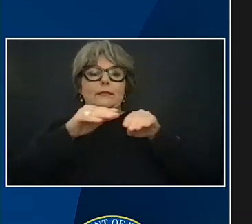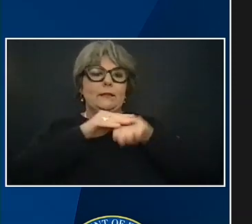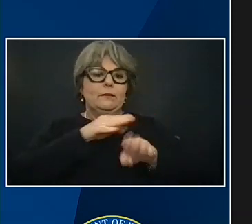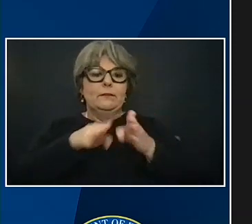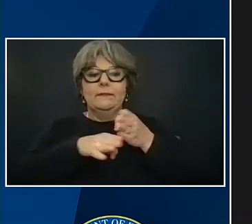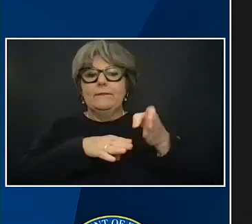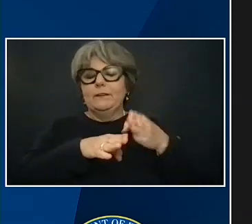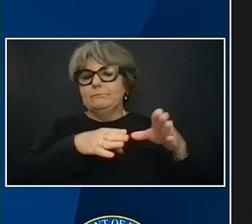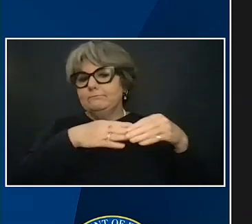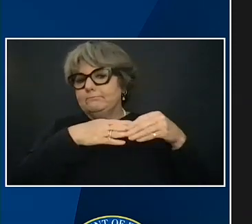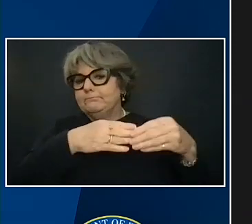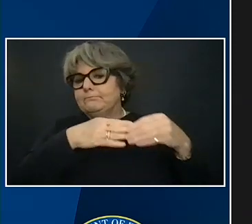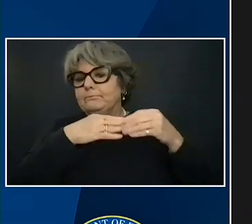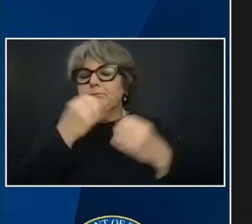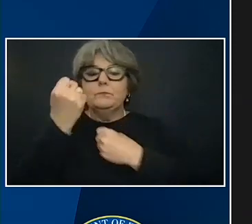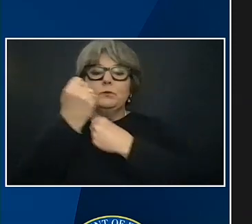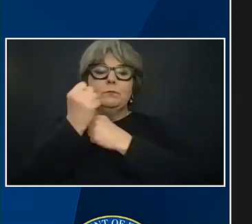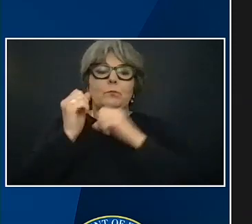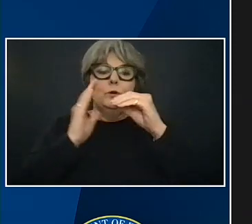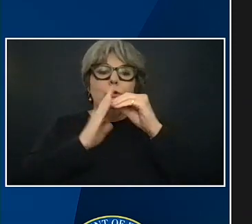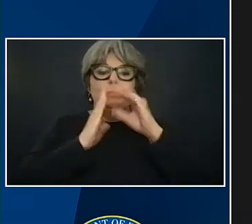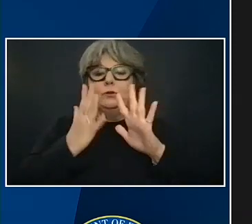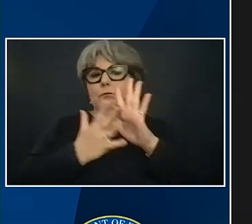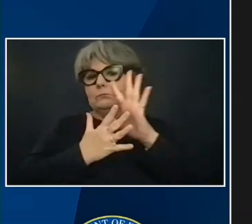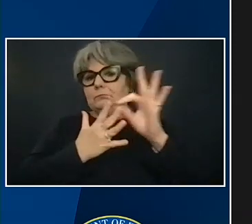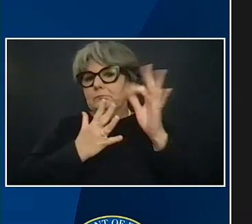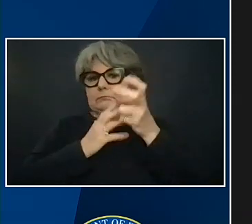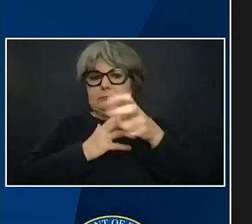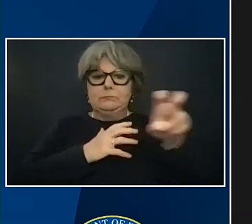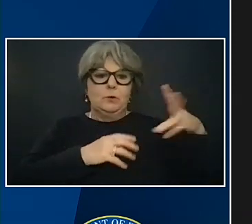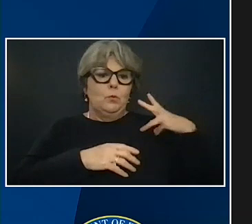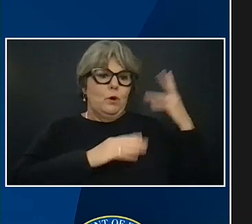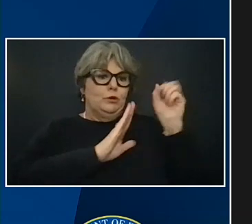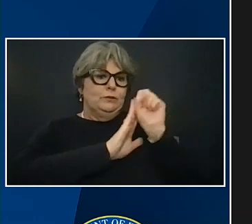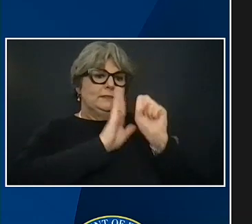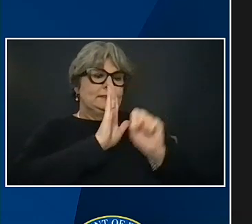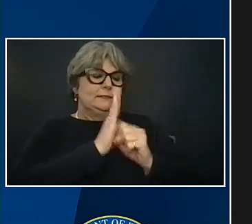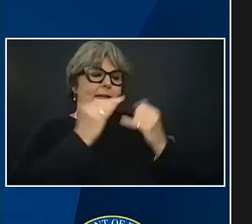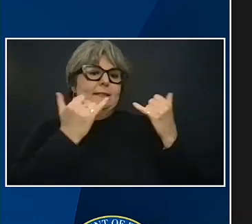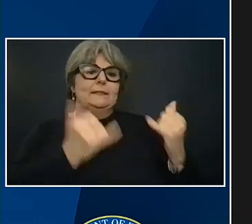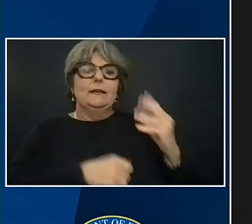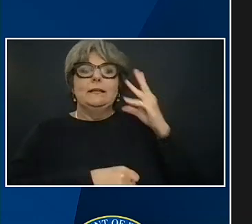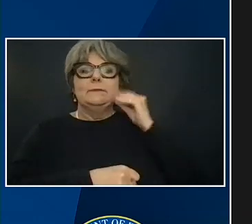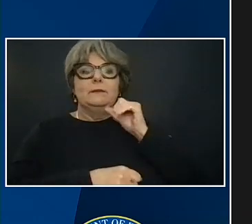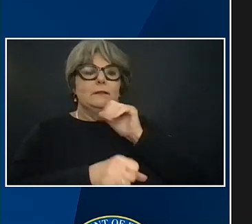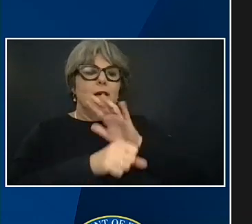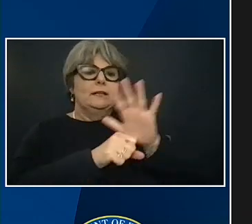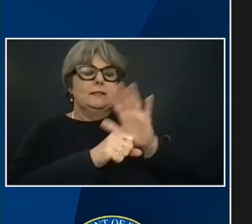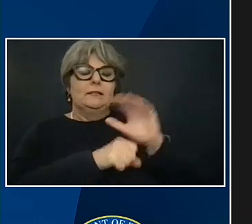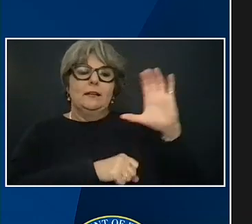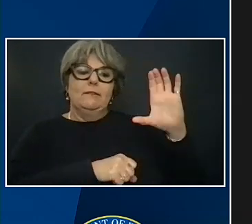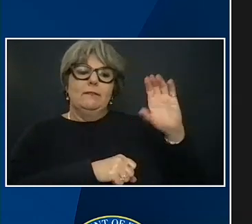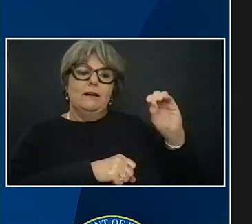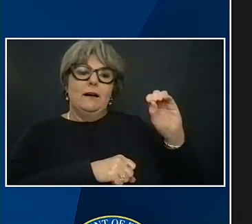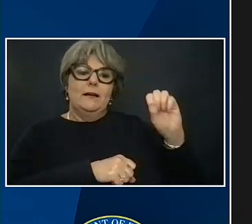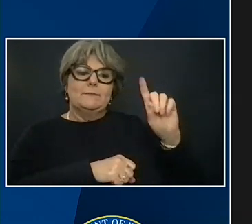supported students in making a career change in Washington State. Currently, we are experiencing a shortage of cosmetologists. It's way overdue that we approach